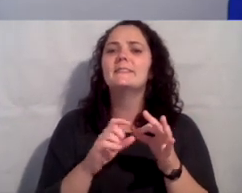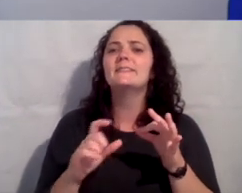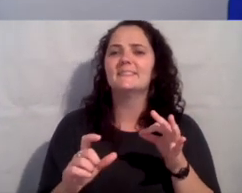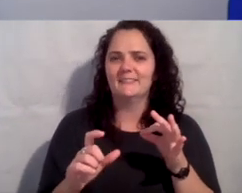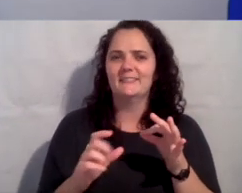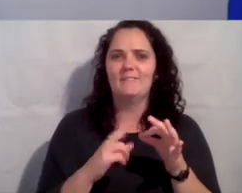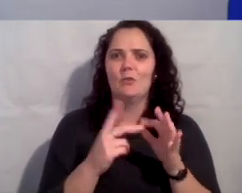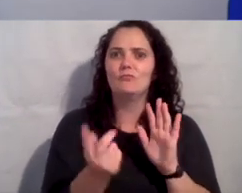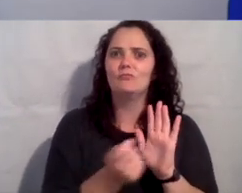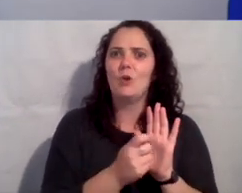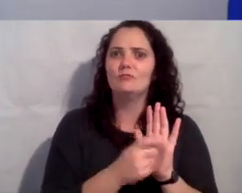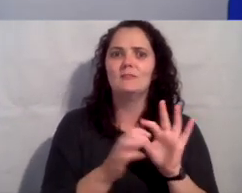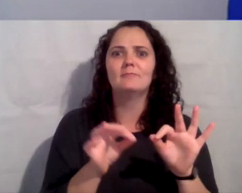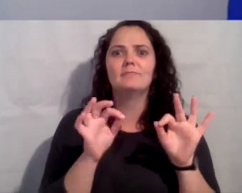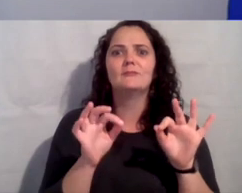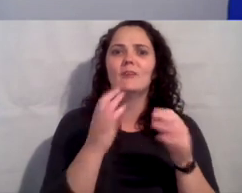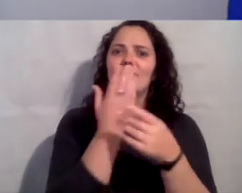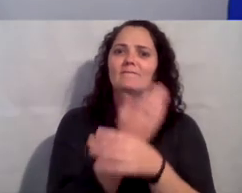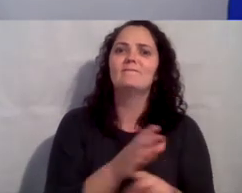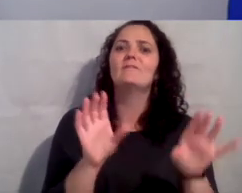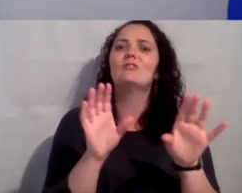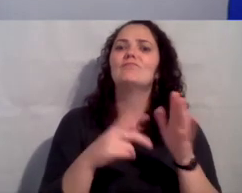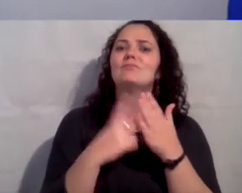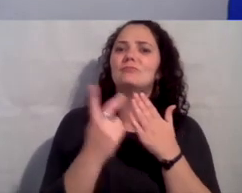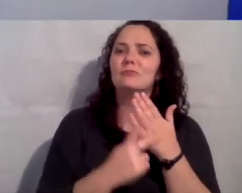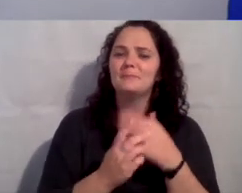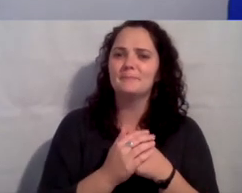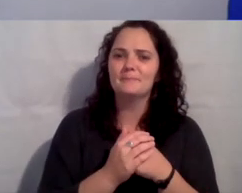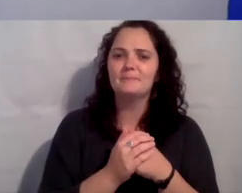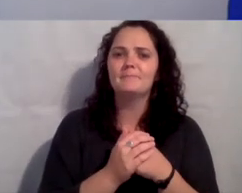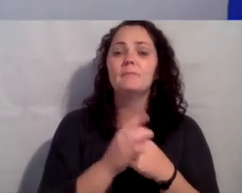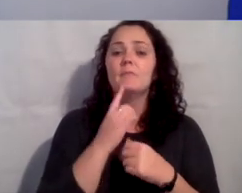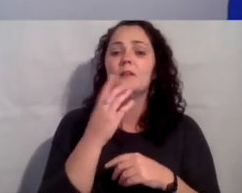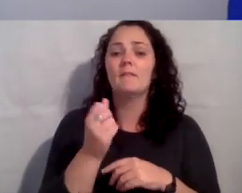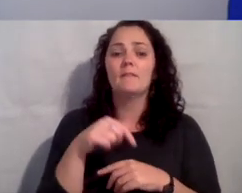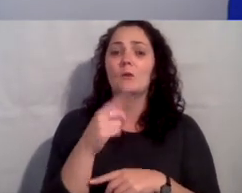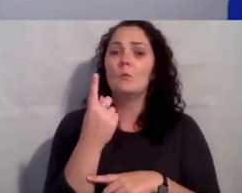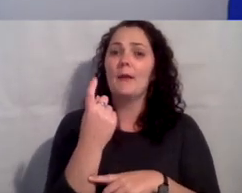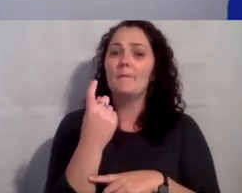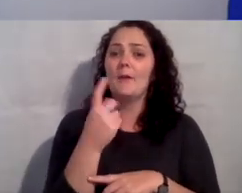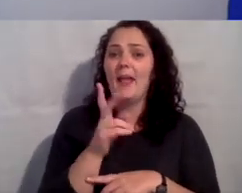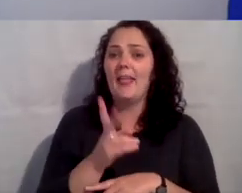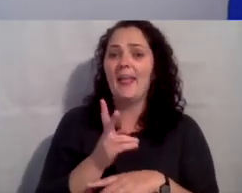is the second in our Draw Along series here for August, our life drawing series. We'll have one more of these next week and I hope that all y'all can